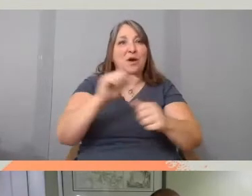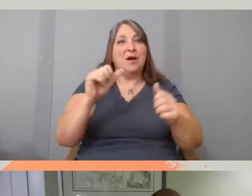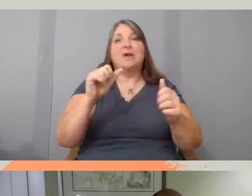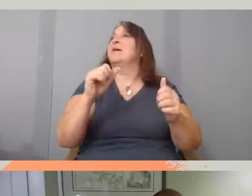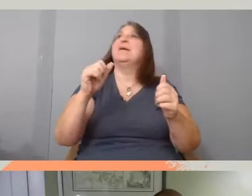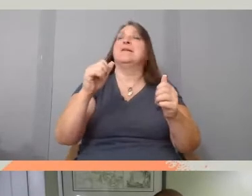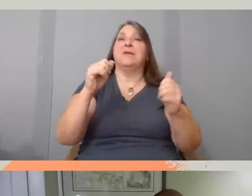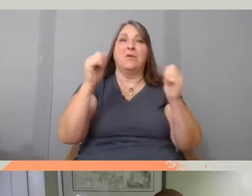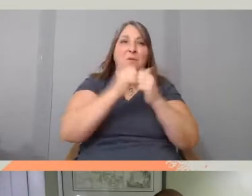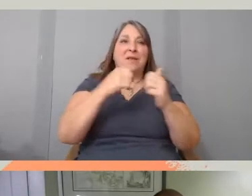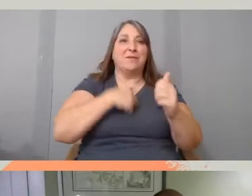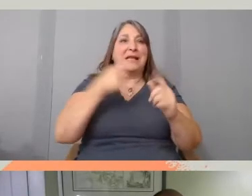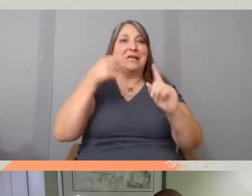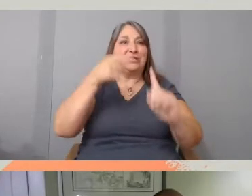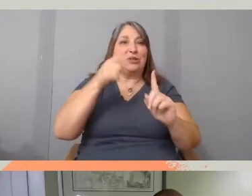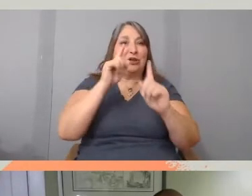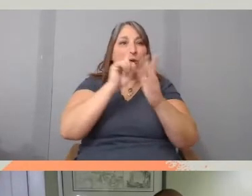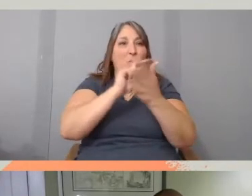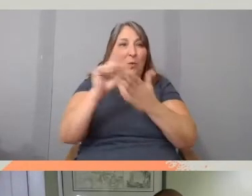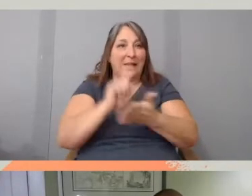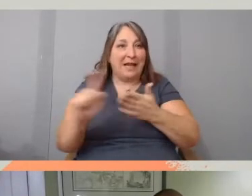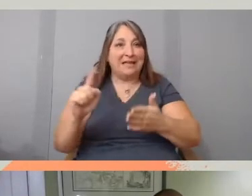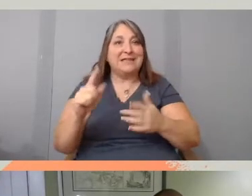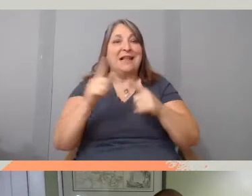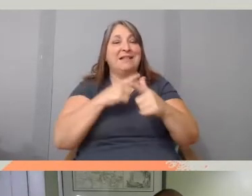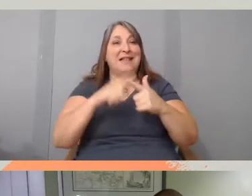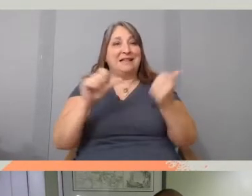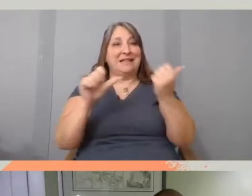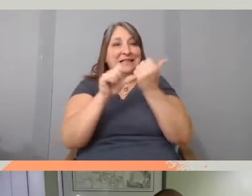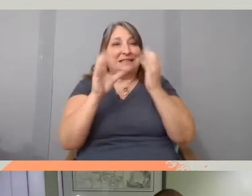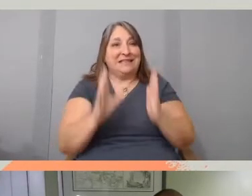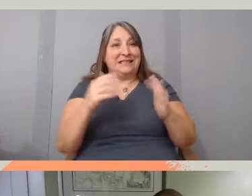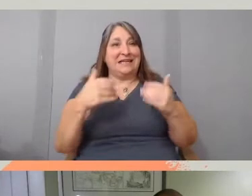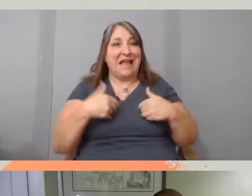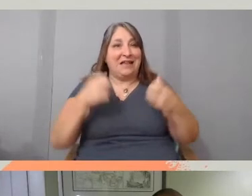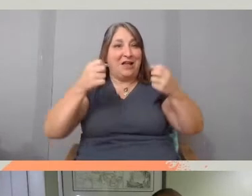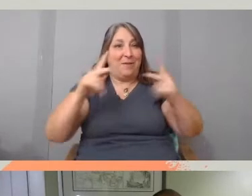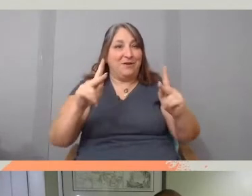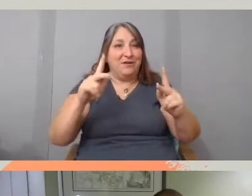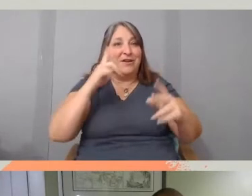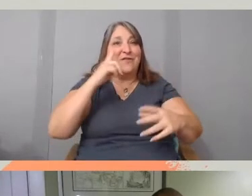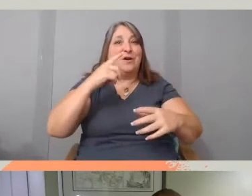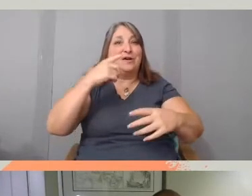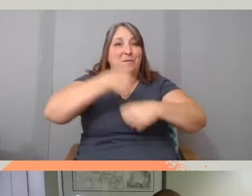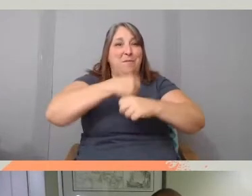And, you know, I gave her the opportunity to edit parts of the film and then one film I left